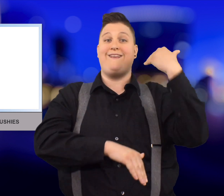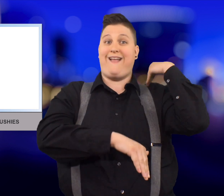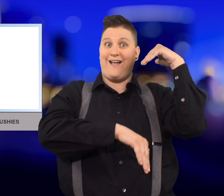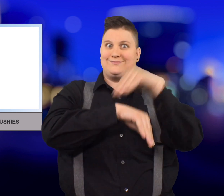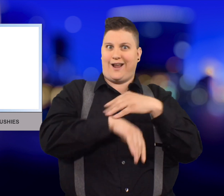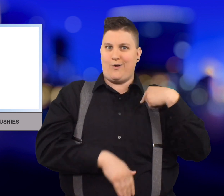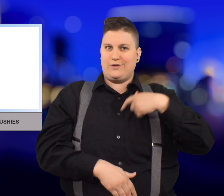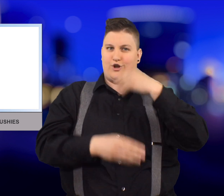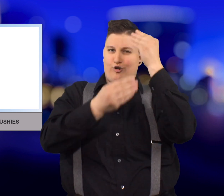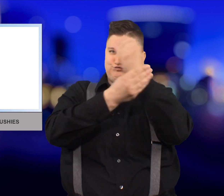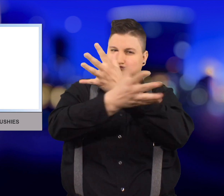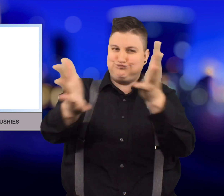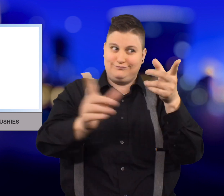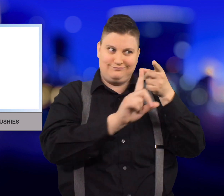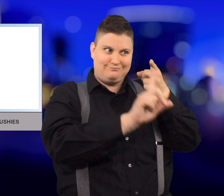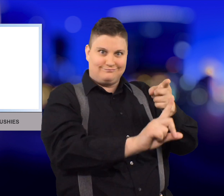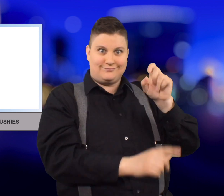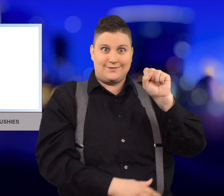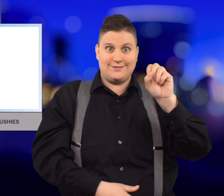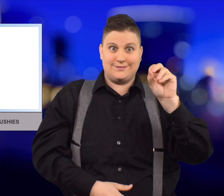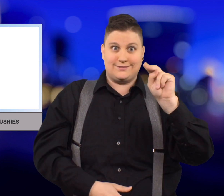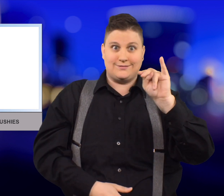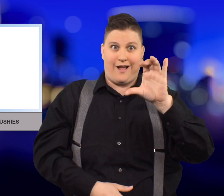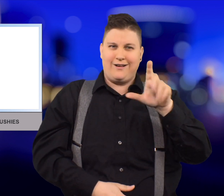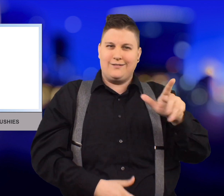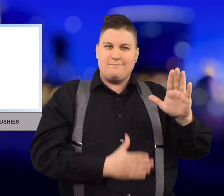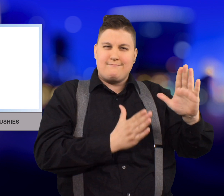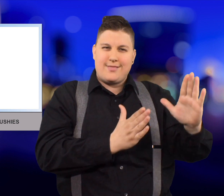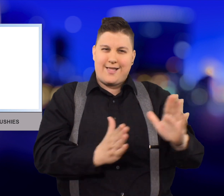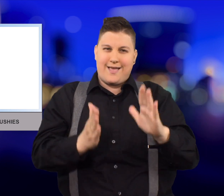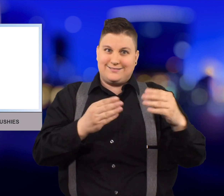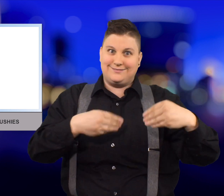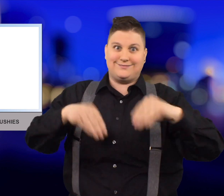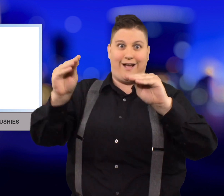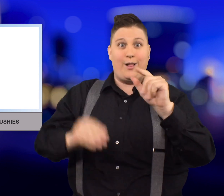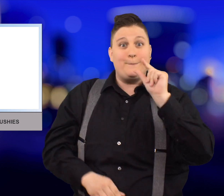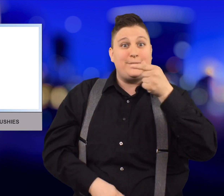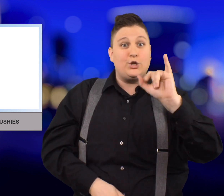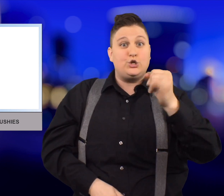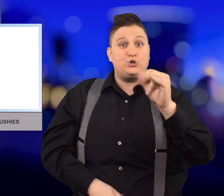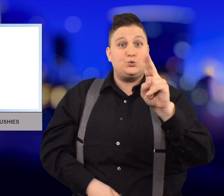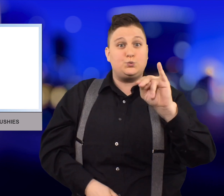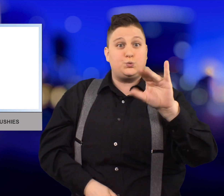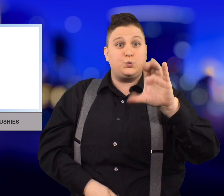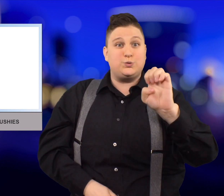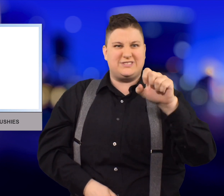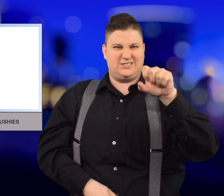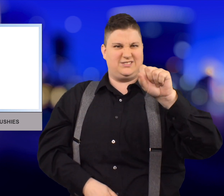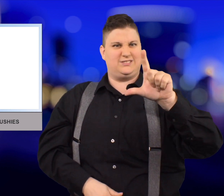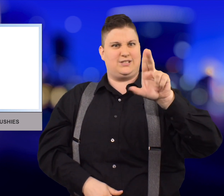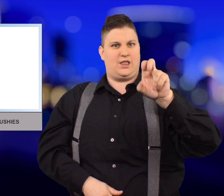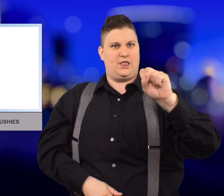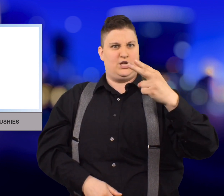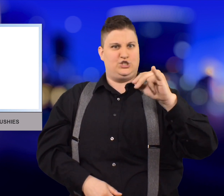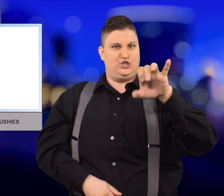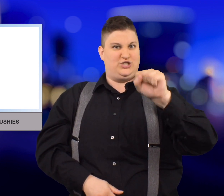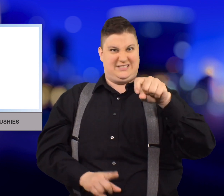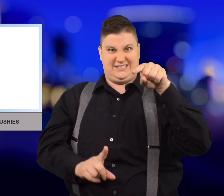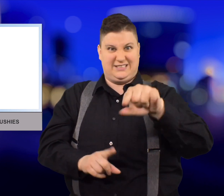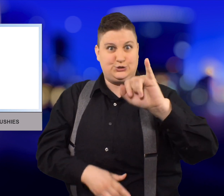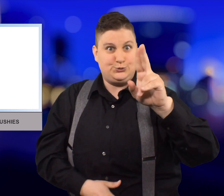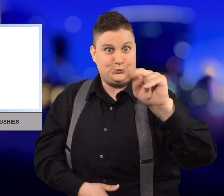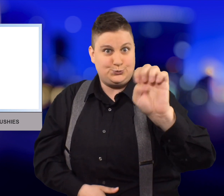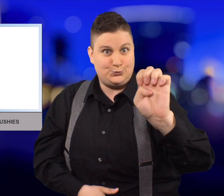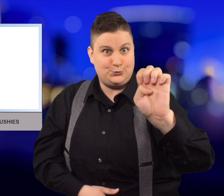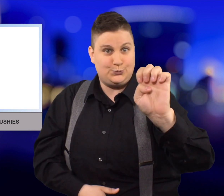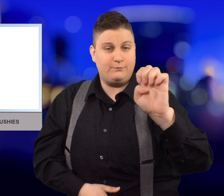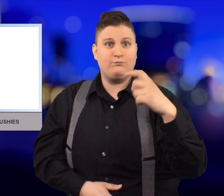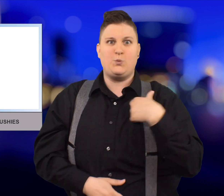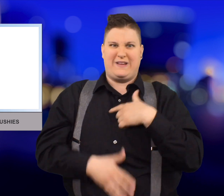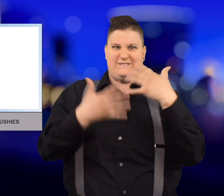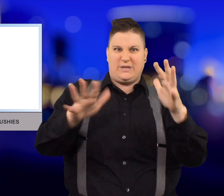Last night we told you about Sonic's plan to sell pickle juice slushies starting in June.